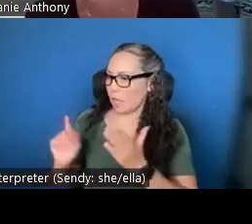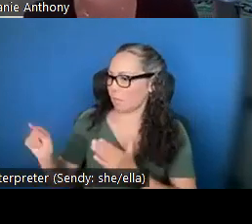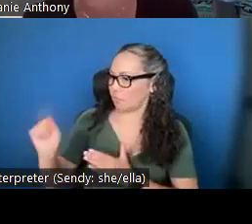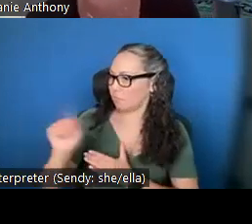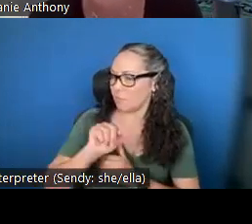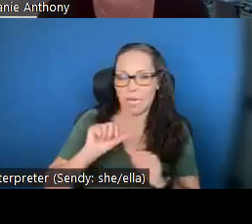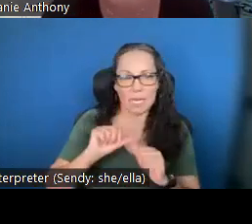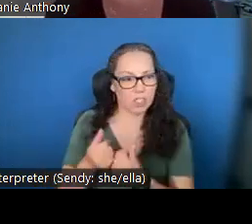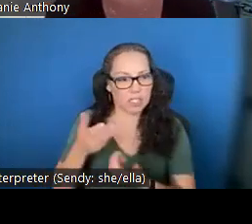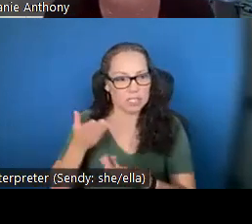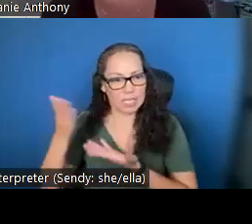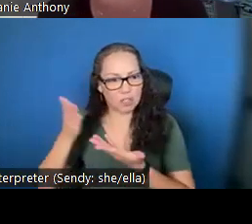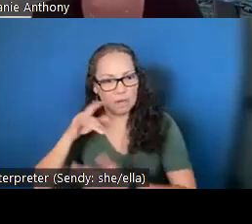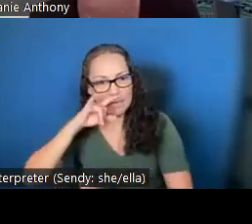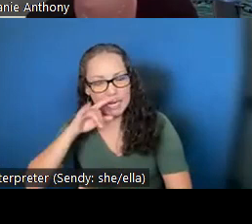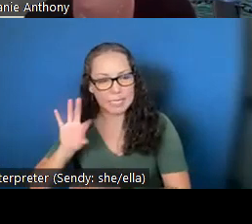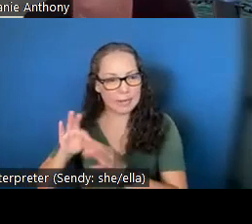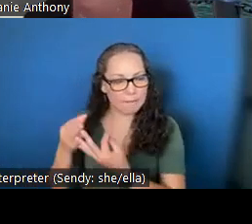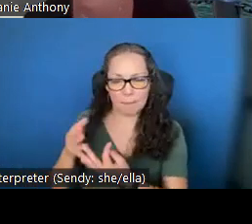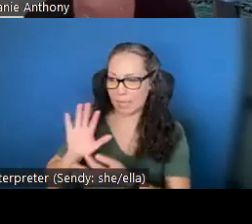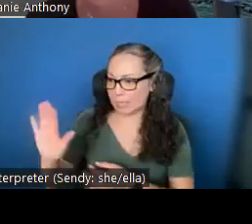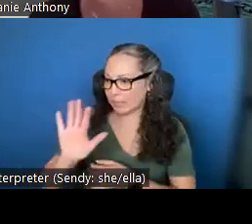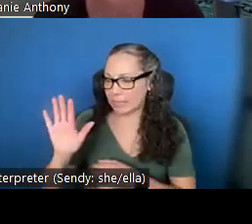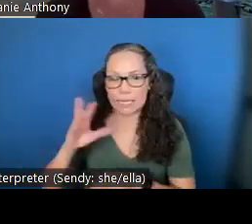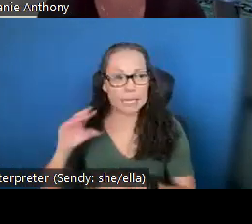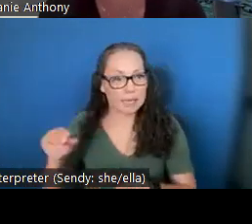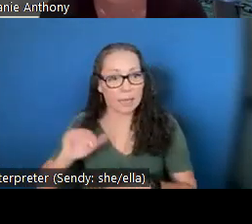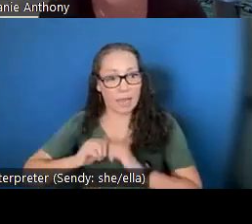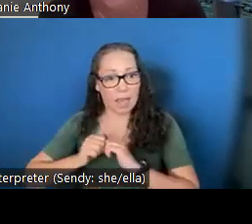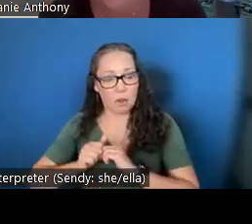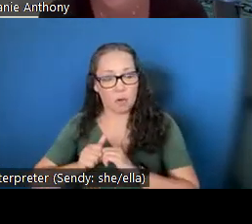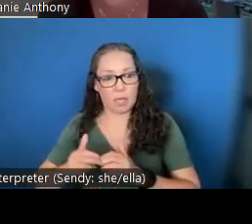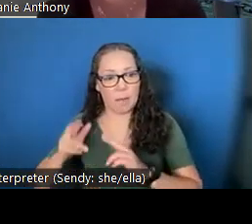and their families can be part of the extended partner uh partnership network of adrcs those